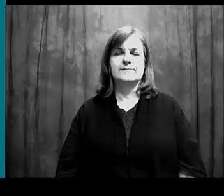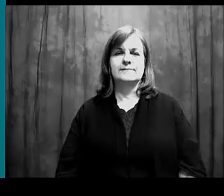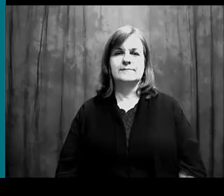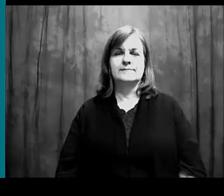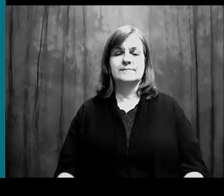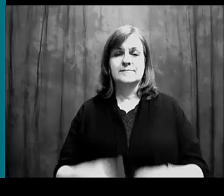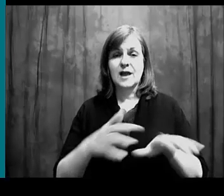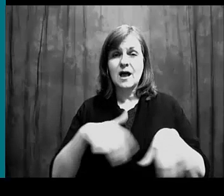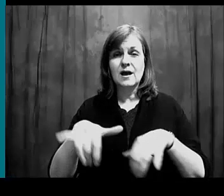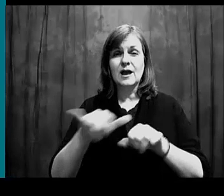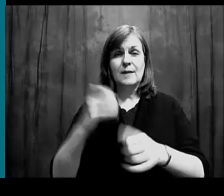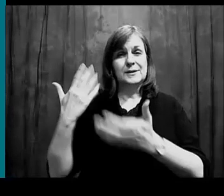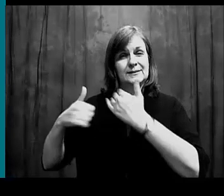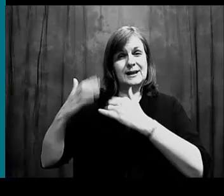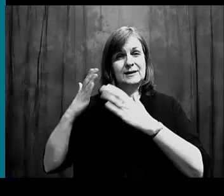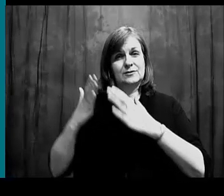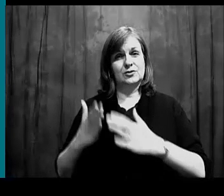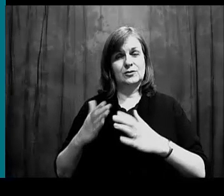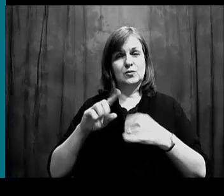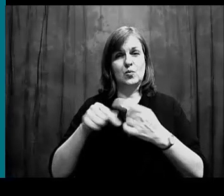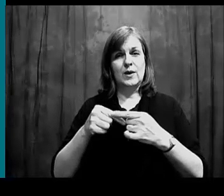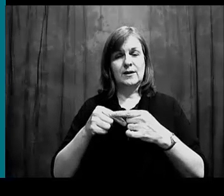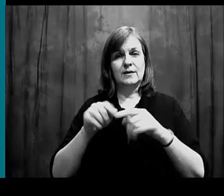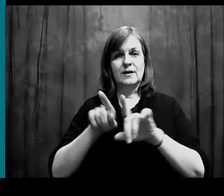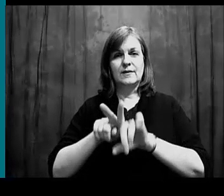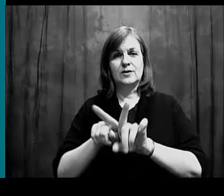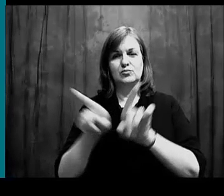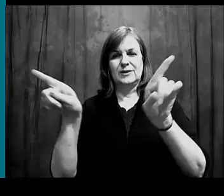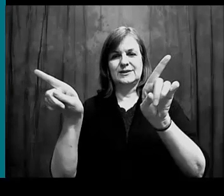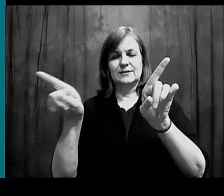so common ancestors remember are at the joints of those branches